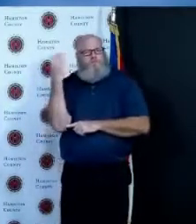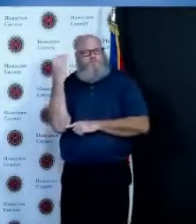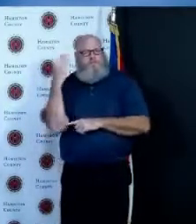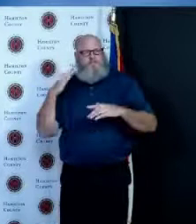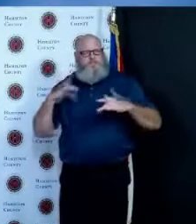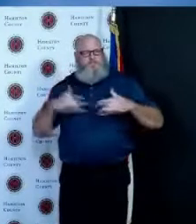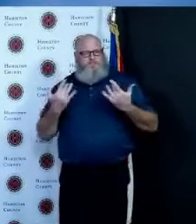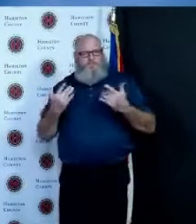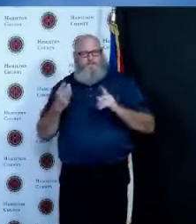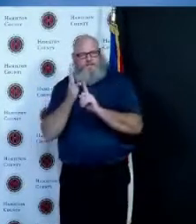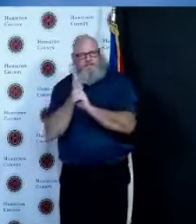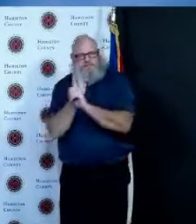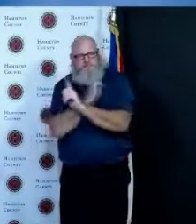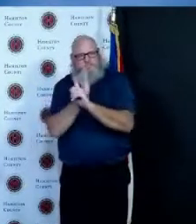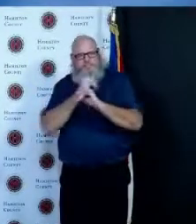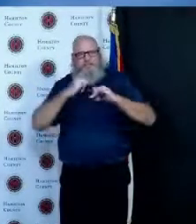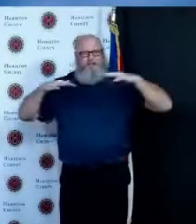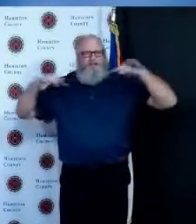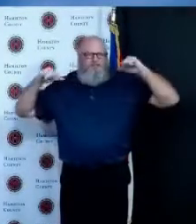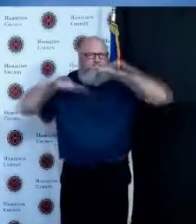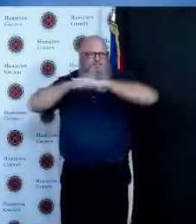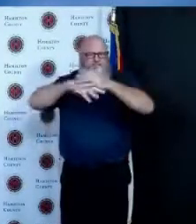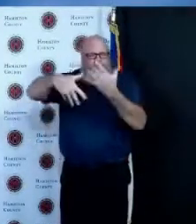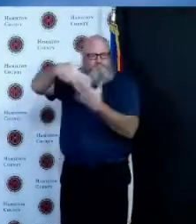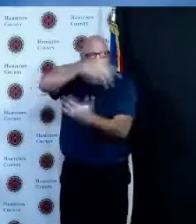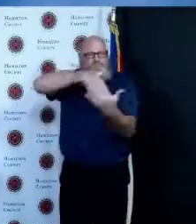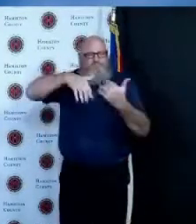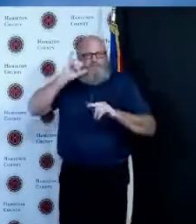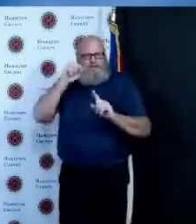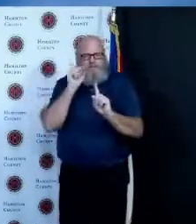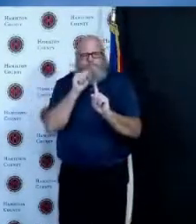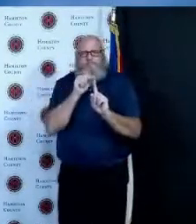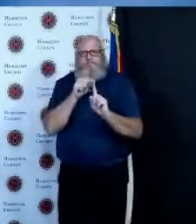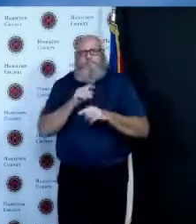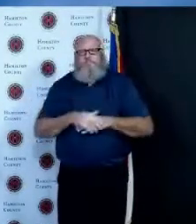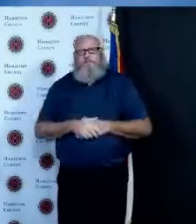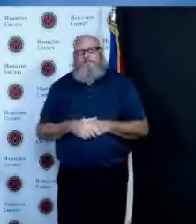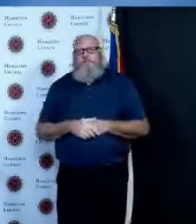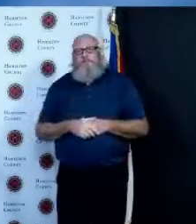continue to see these decreases continue I will say that over the last seven days